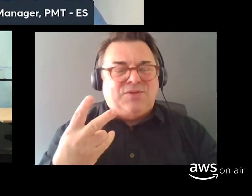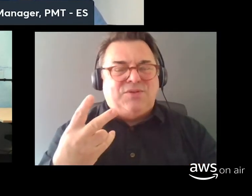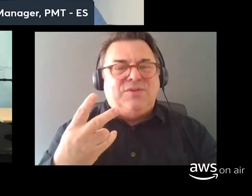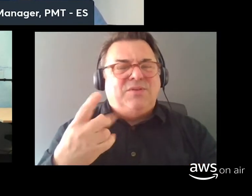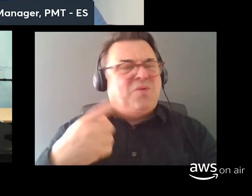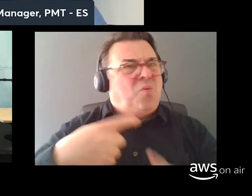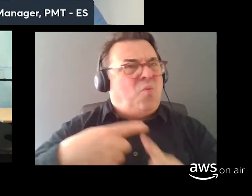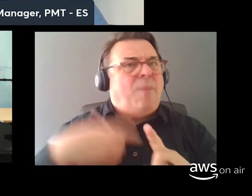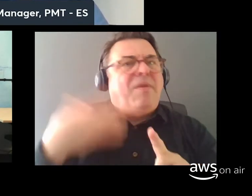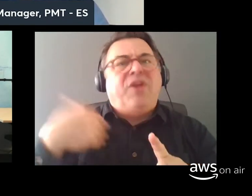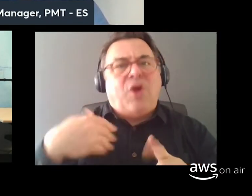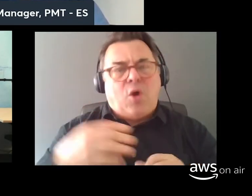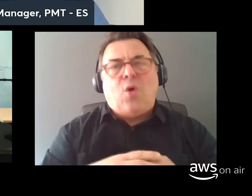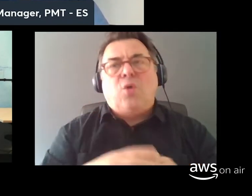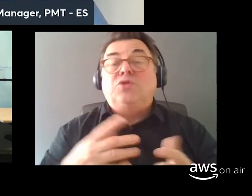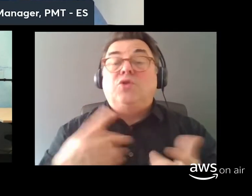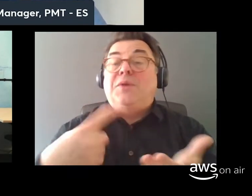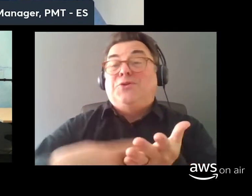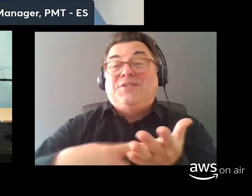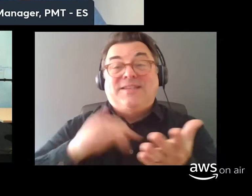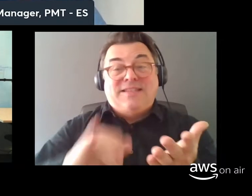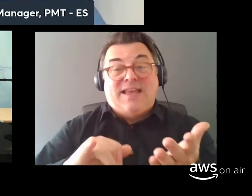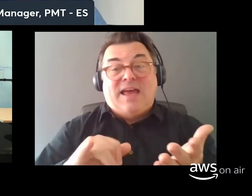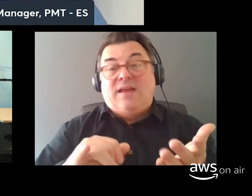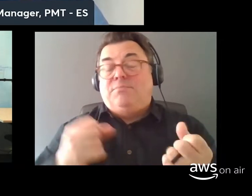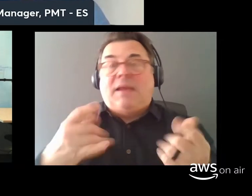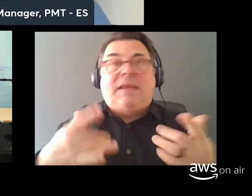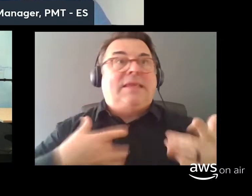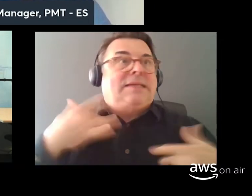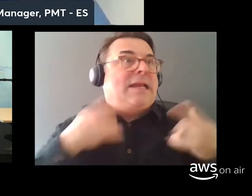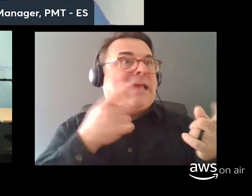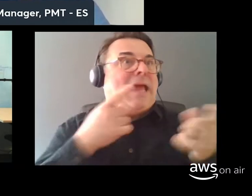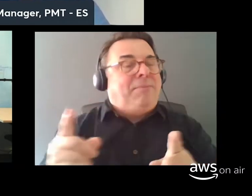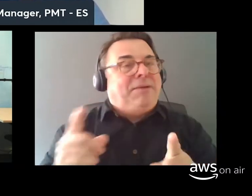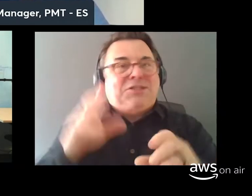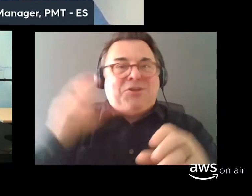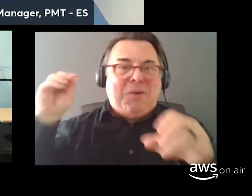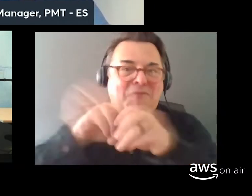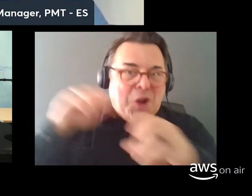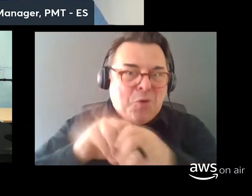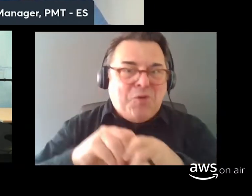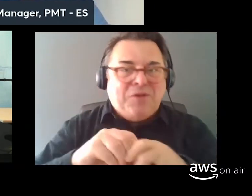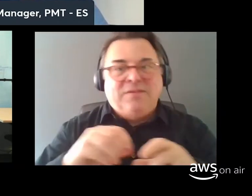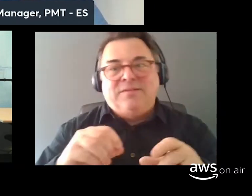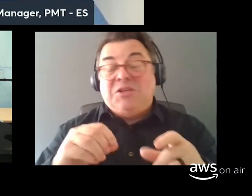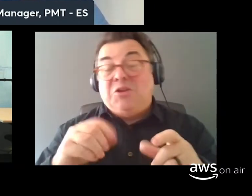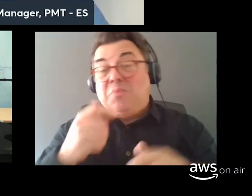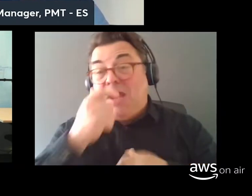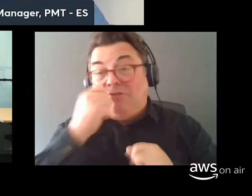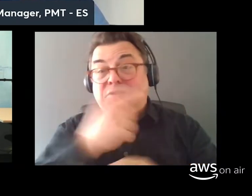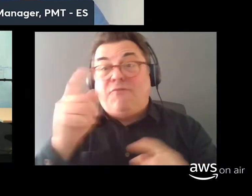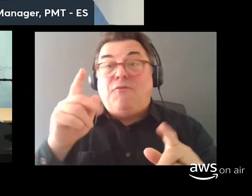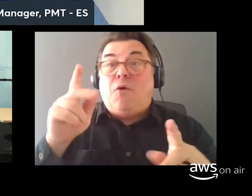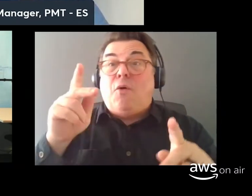And so here to talk about that. There's lots of exciting things that we have built into it, which would be very interesting for our public sector customers as well.